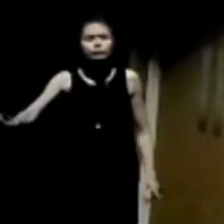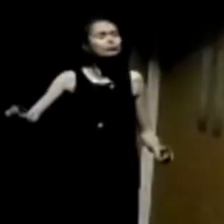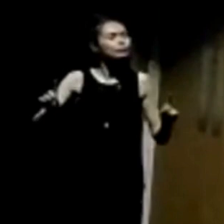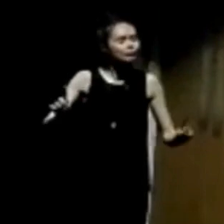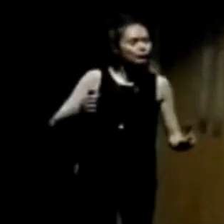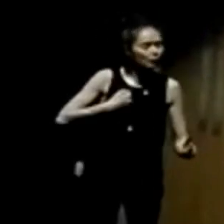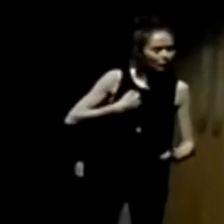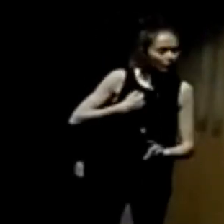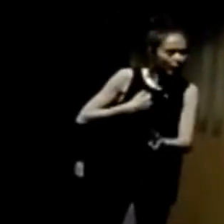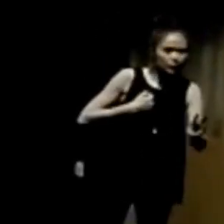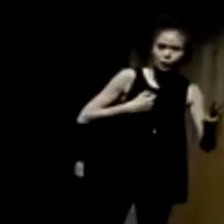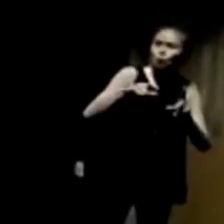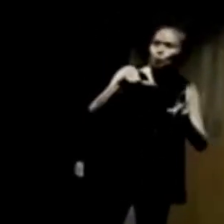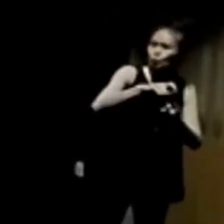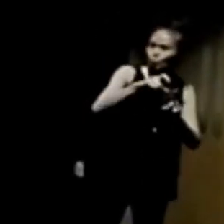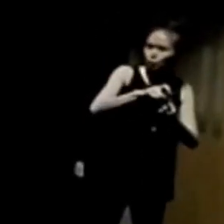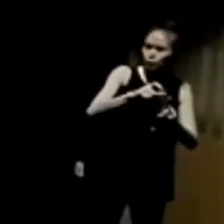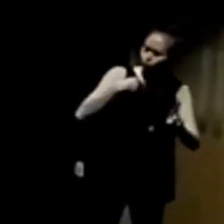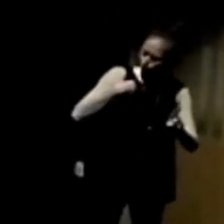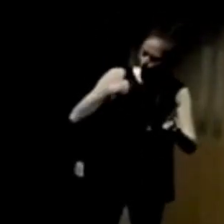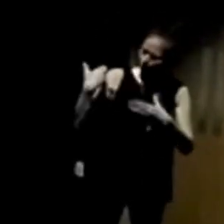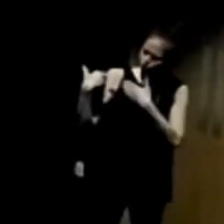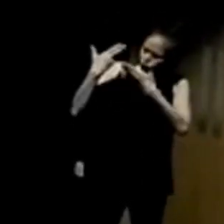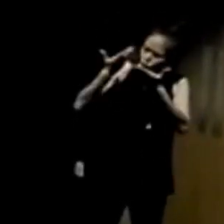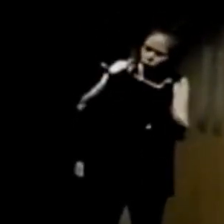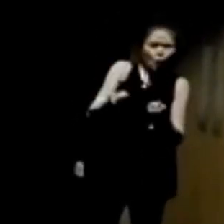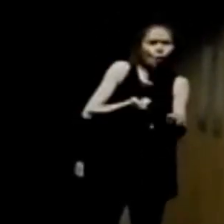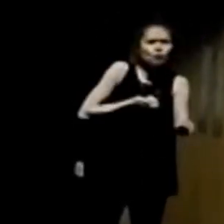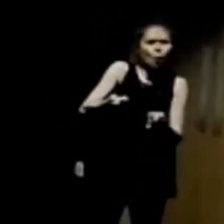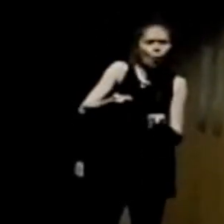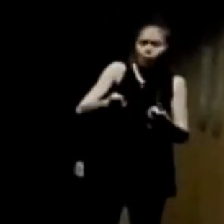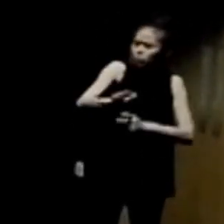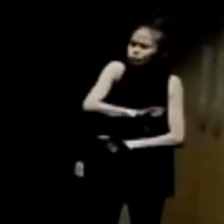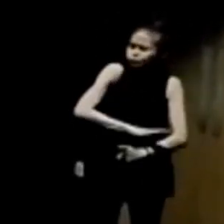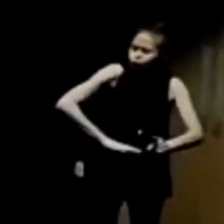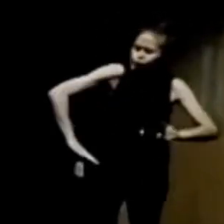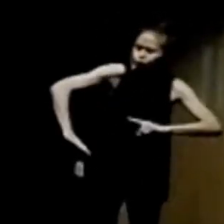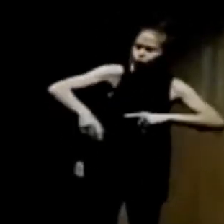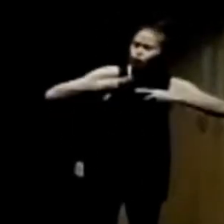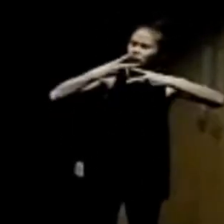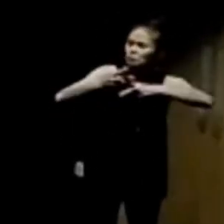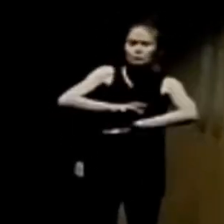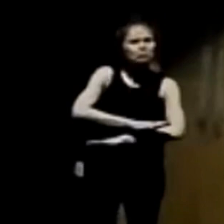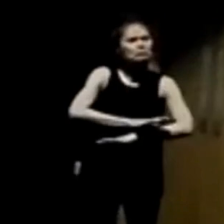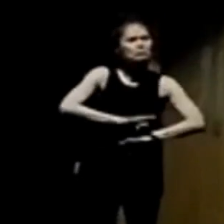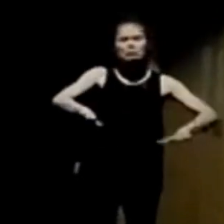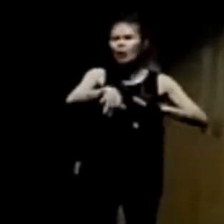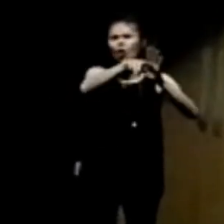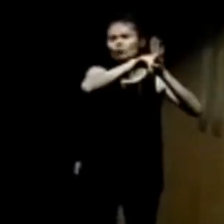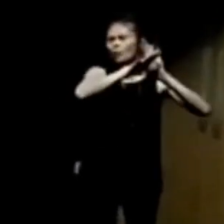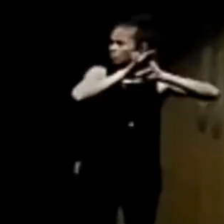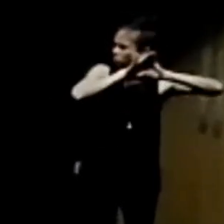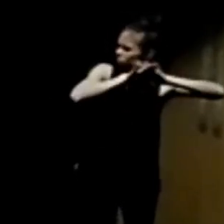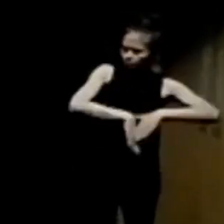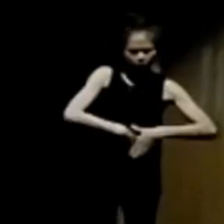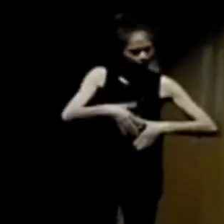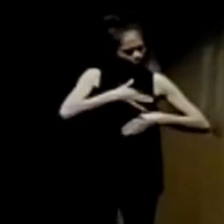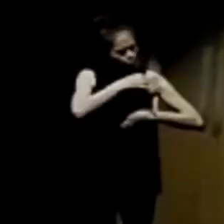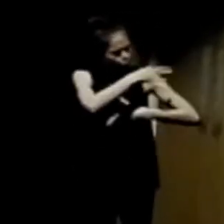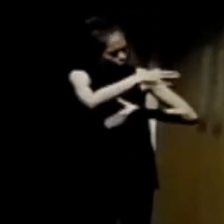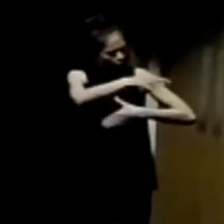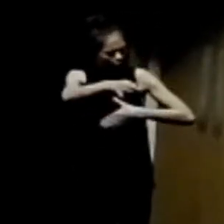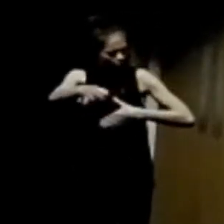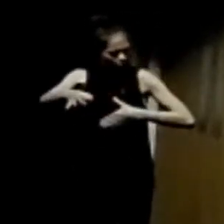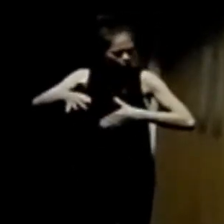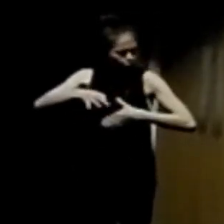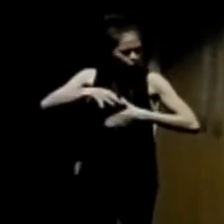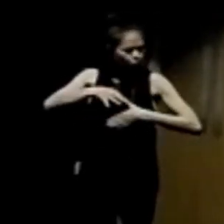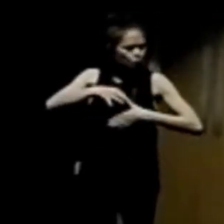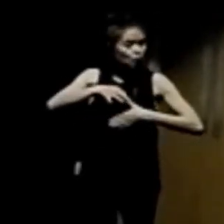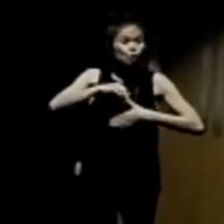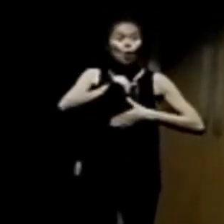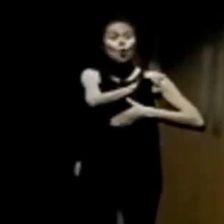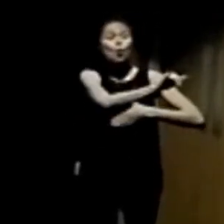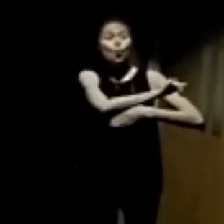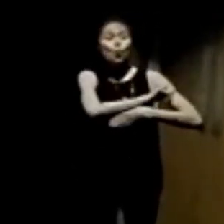us both of rule interest of territory cares of state which of you shall we say does love us most?